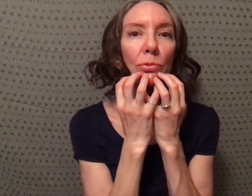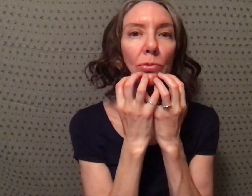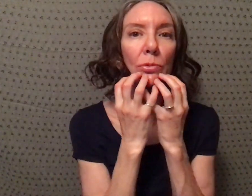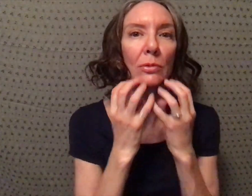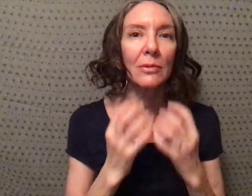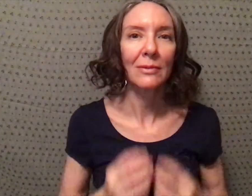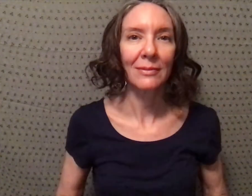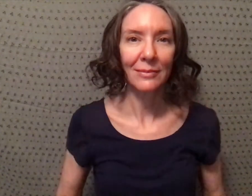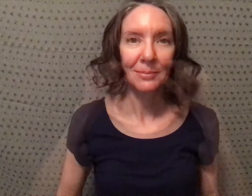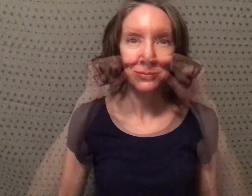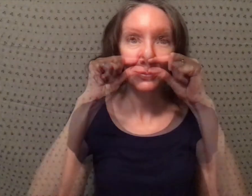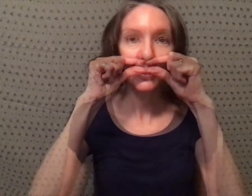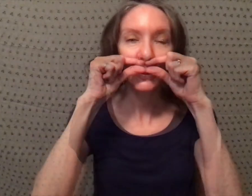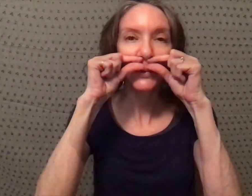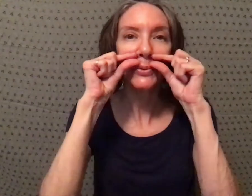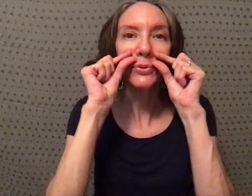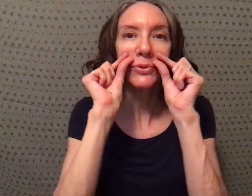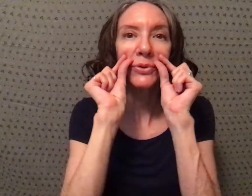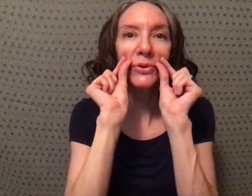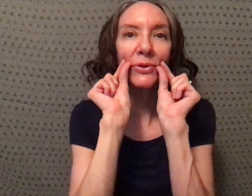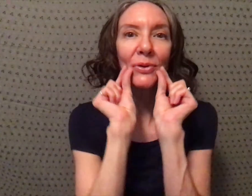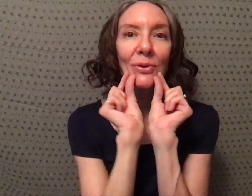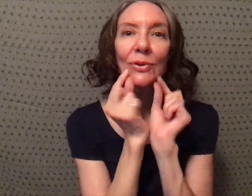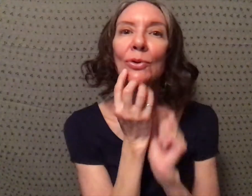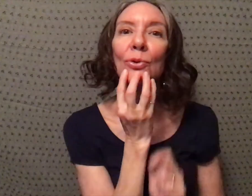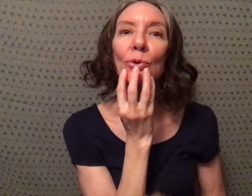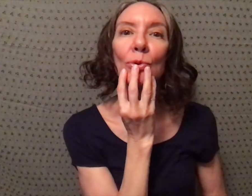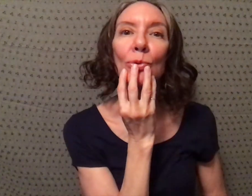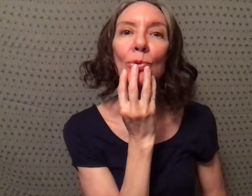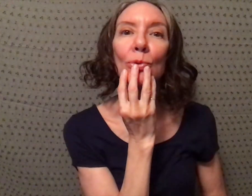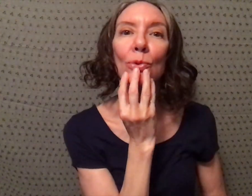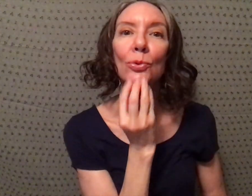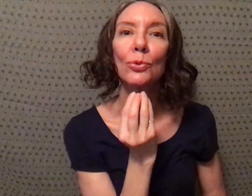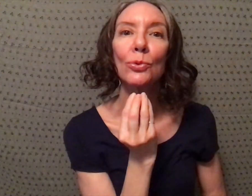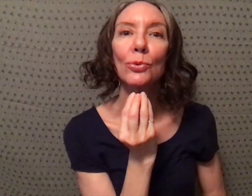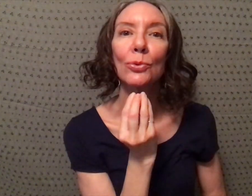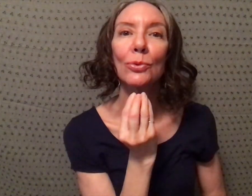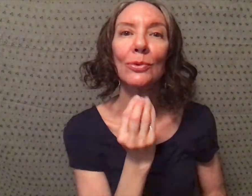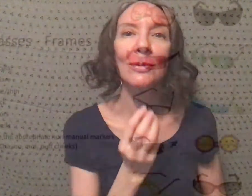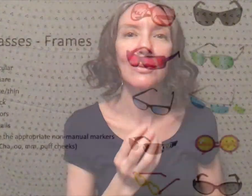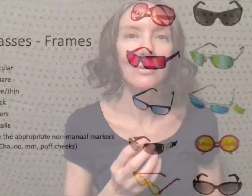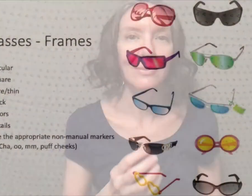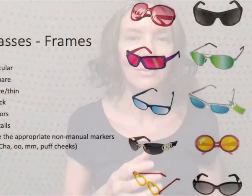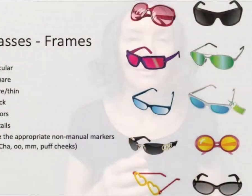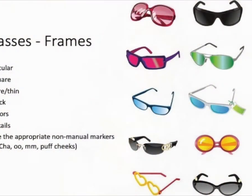of a beard, or a goatee - a mustache and beard that connect.